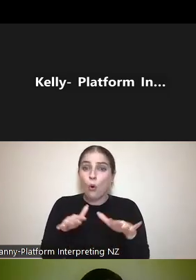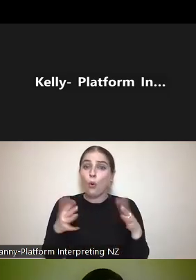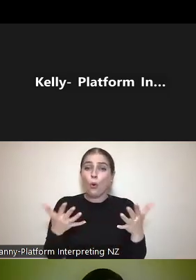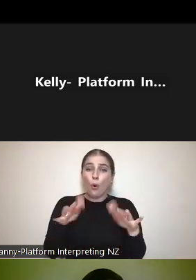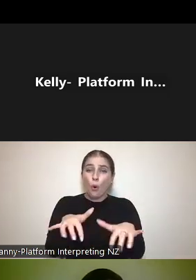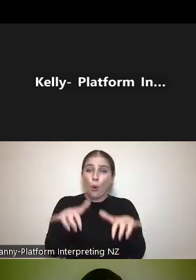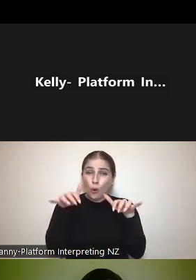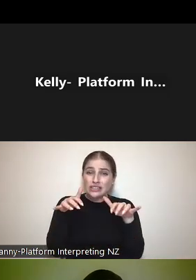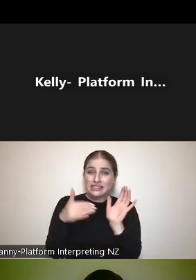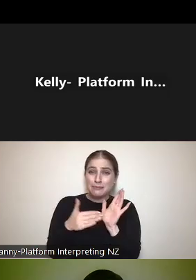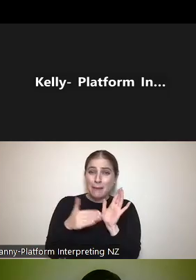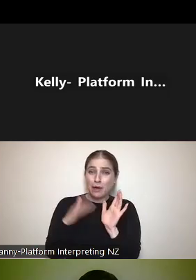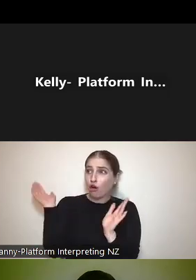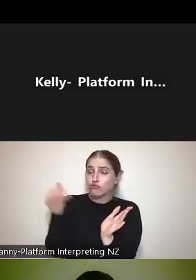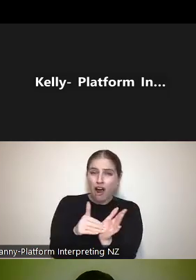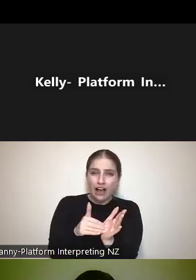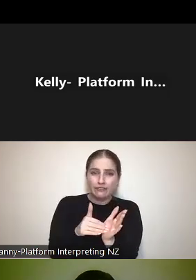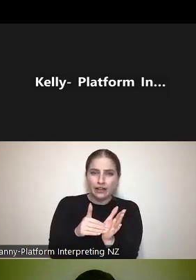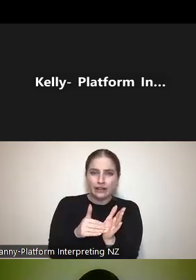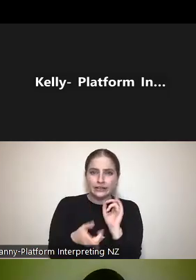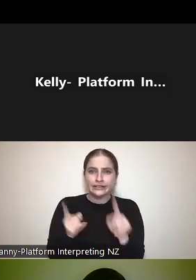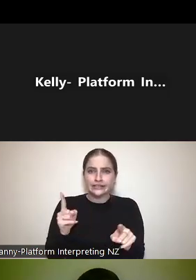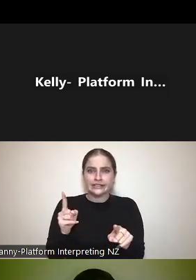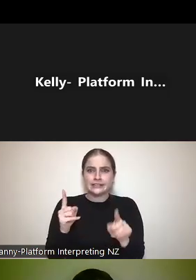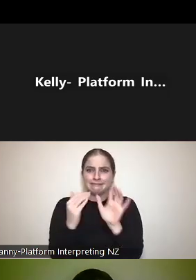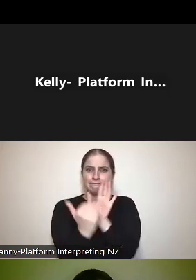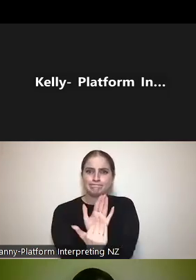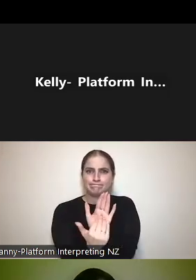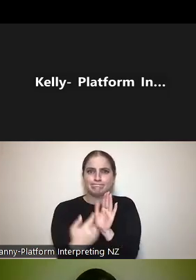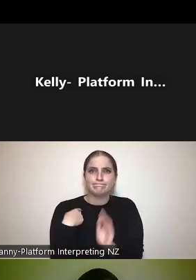discovering that, oh, actually these seats aren't positioned so that I can see the stage well.